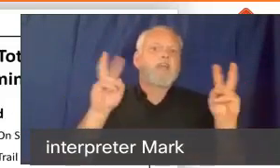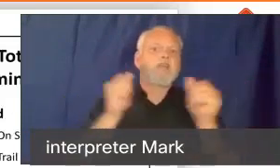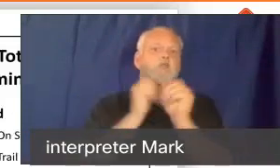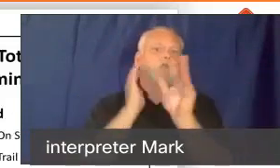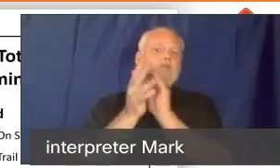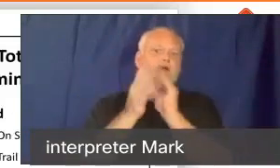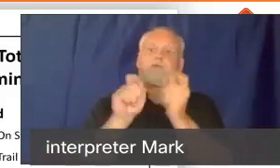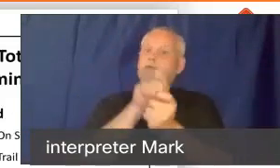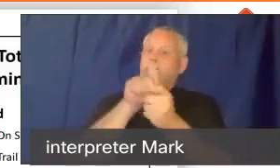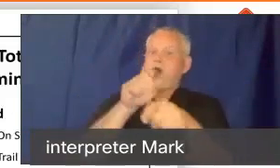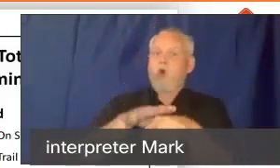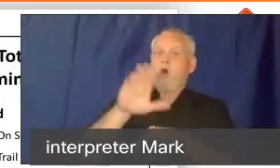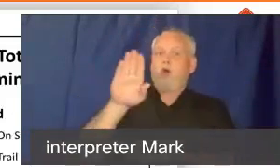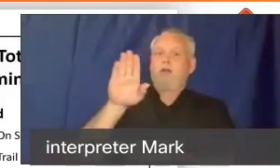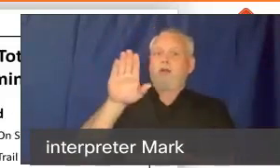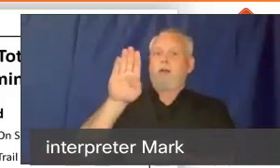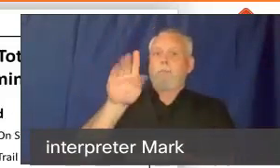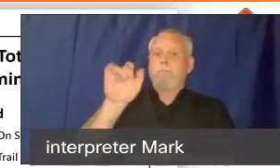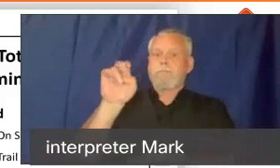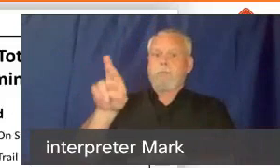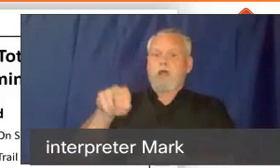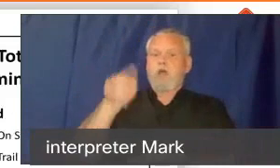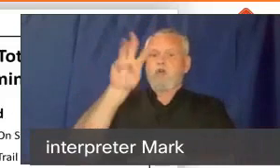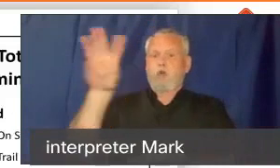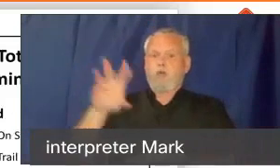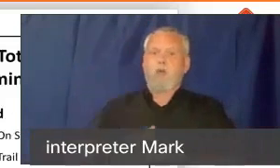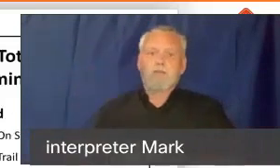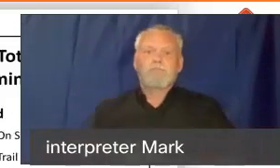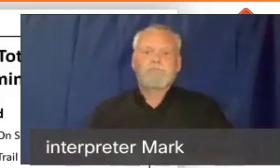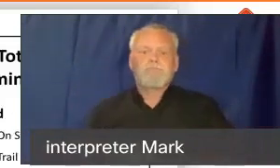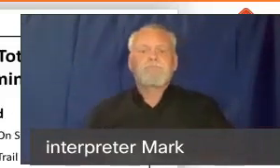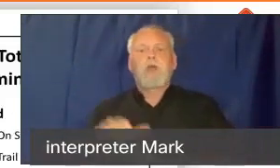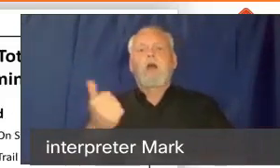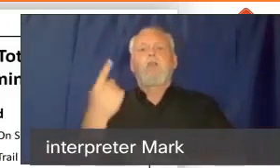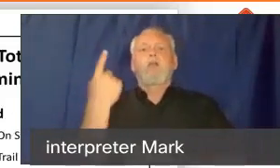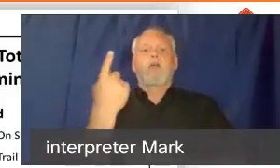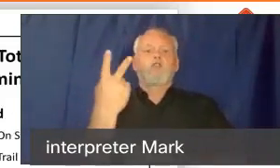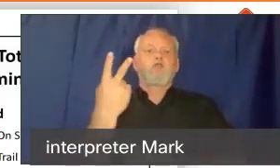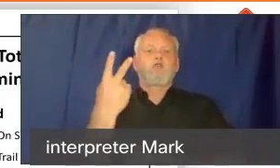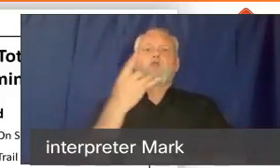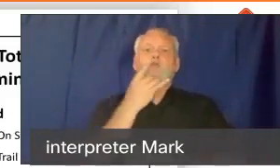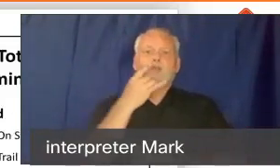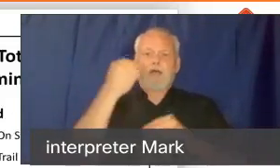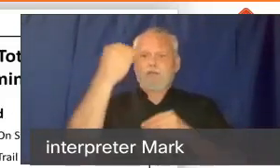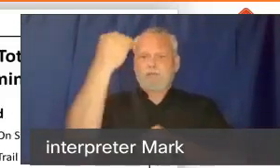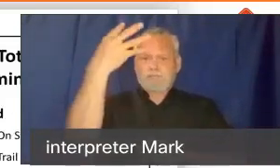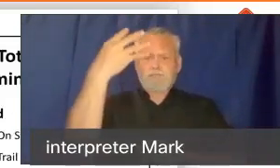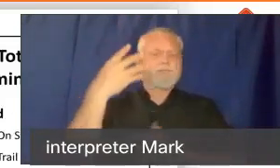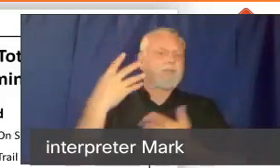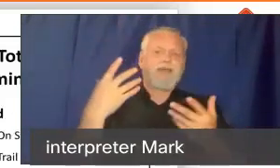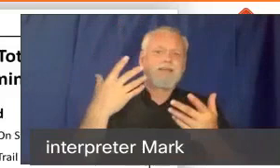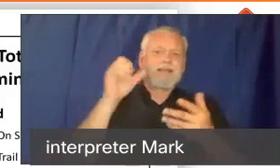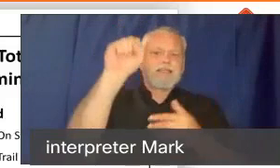Other than to traffic signals, I'm not going to spend a lot of time discussing the South segment of the project.